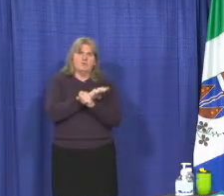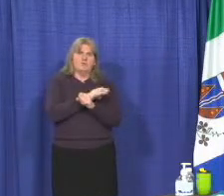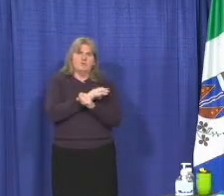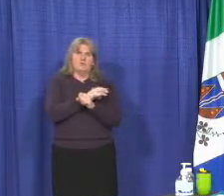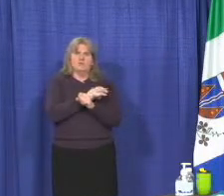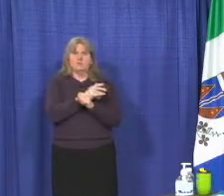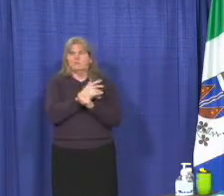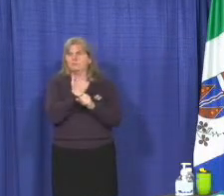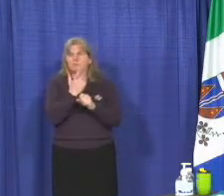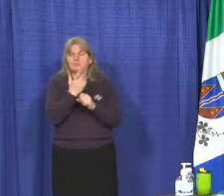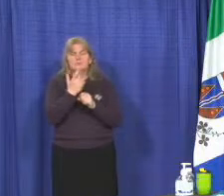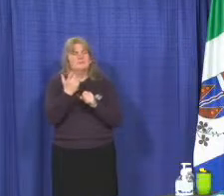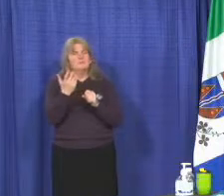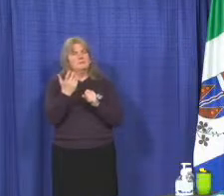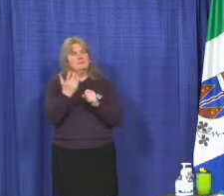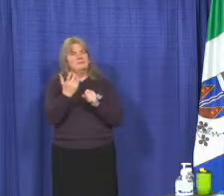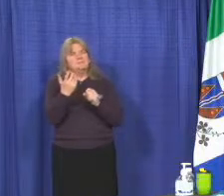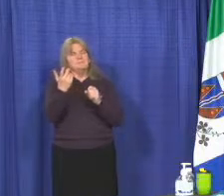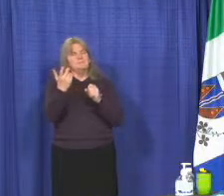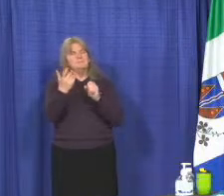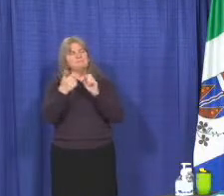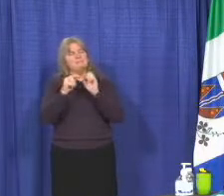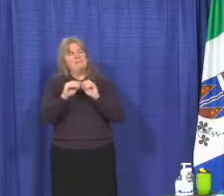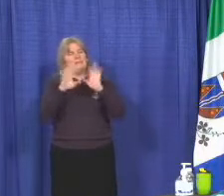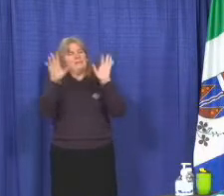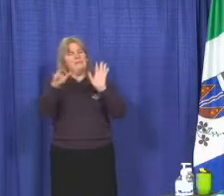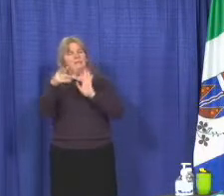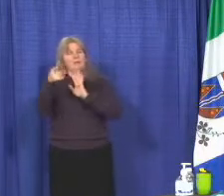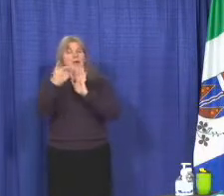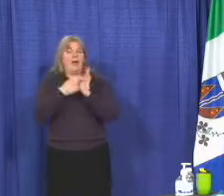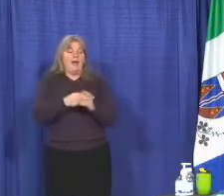of transmission is not constant throughout the duration of